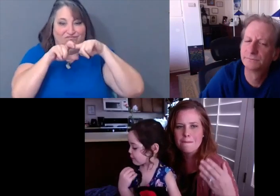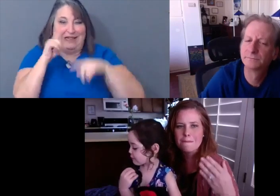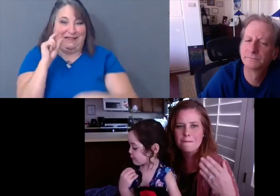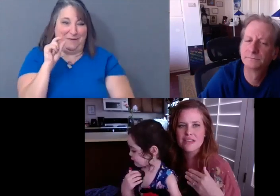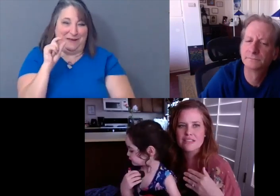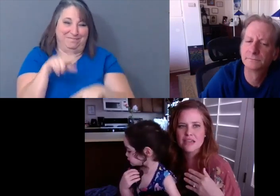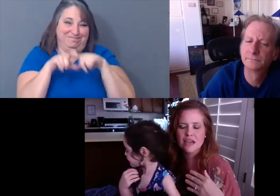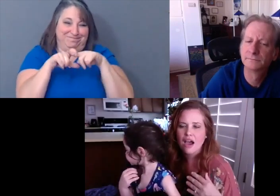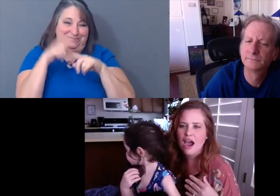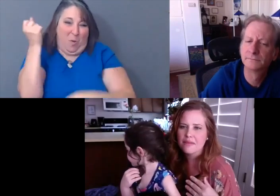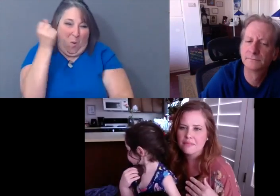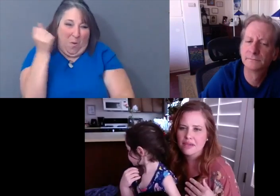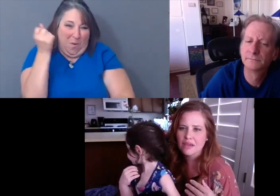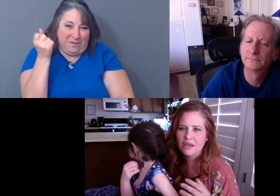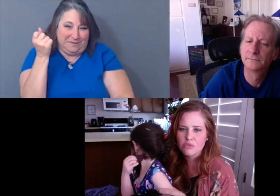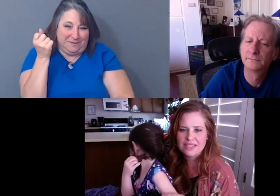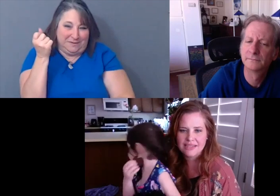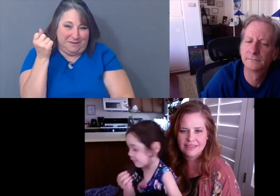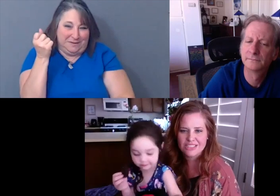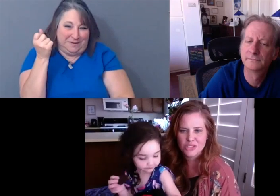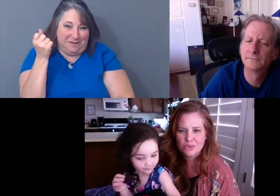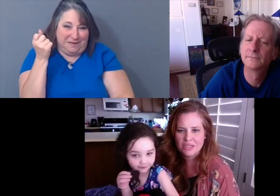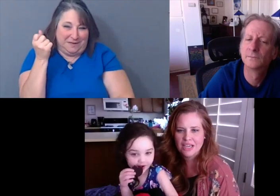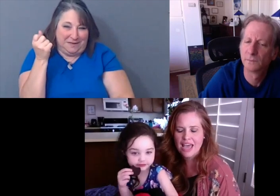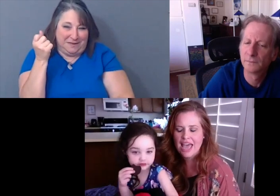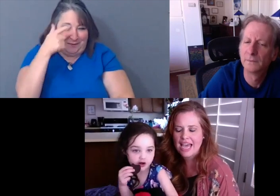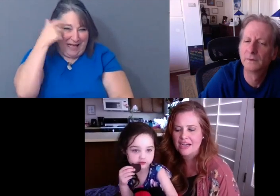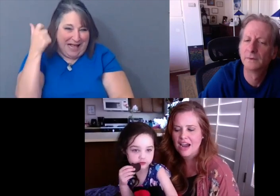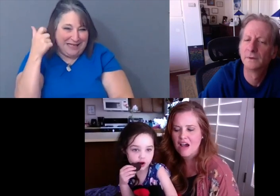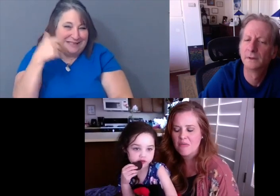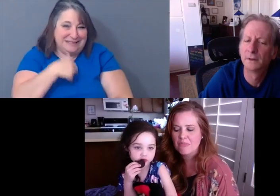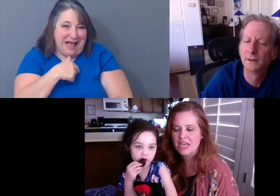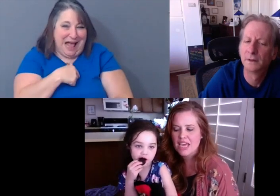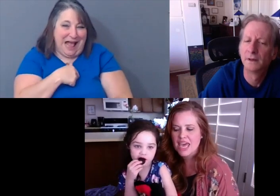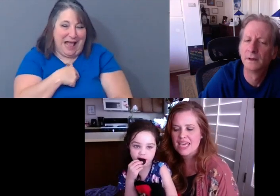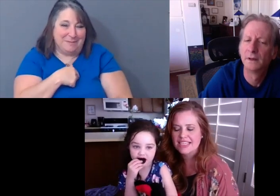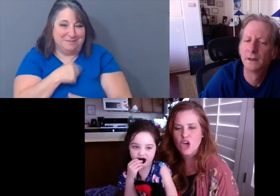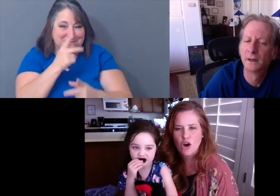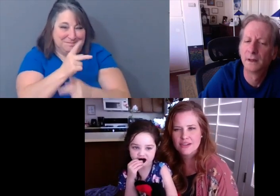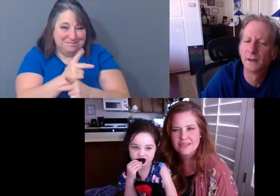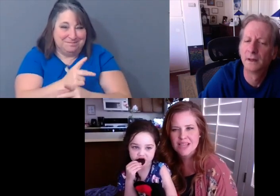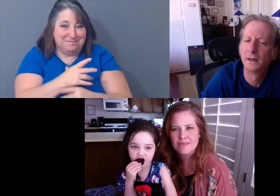Because I'm raising these two. And, it's hard sometimes.